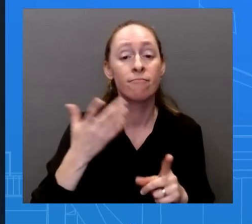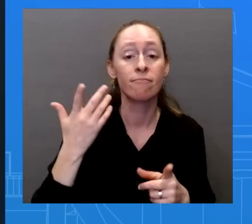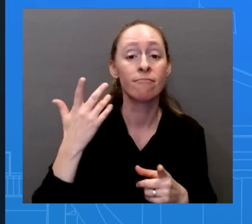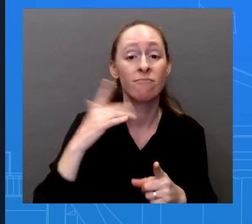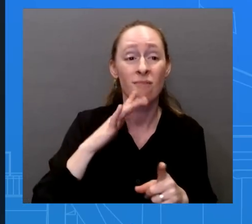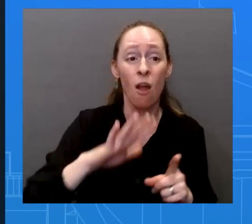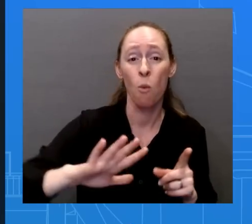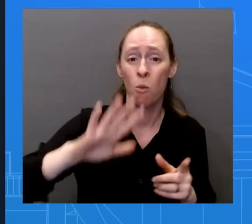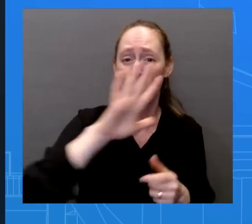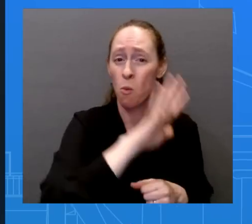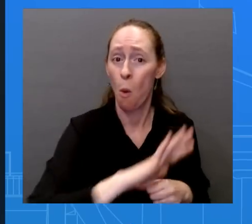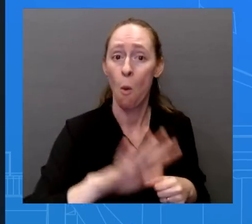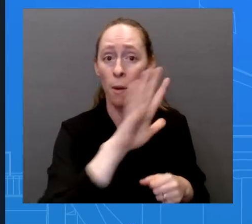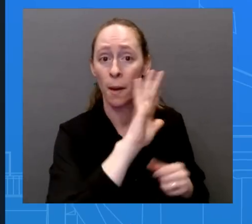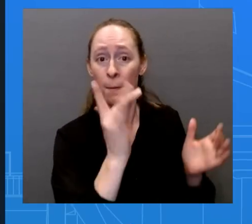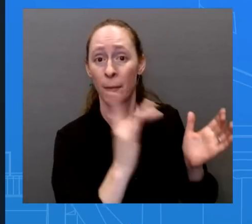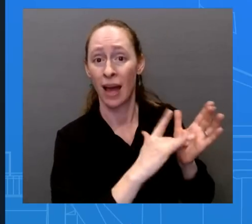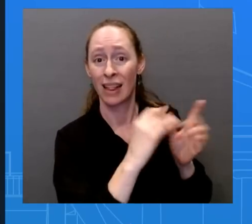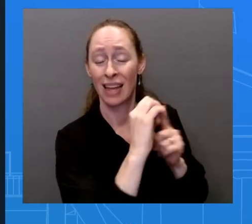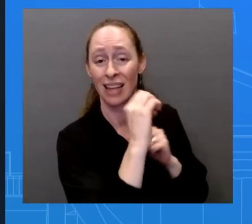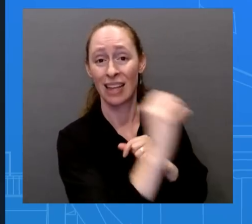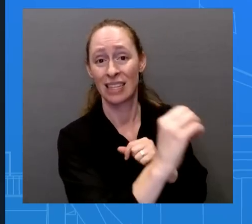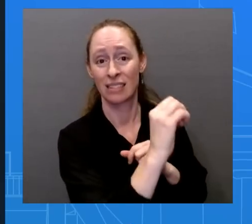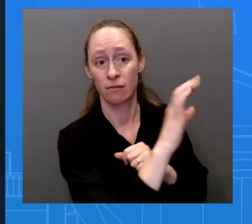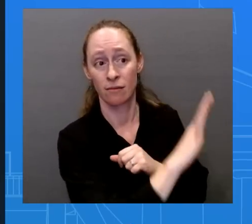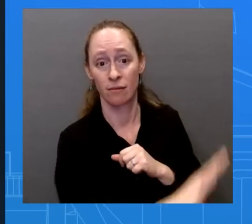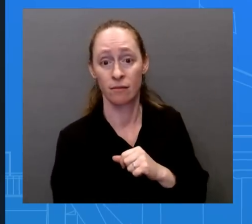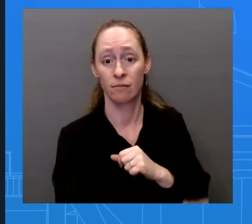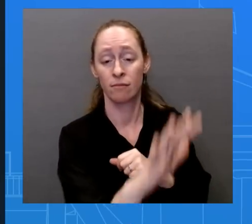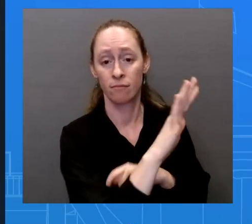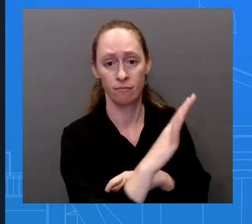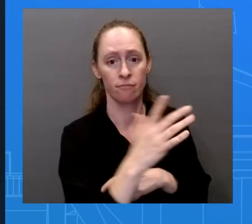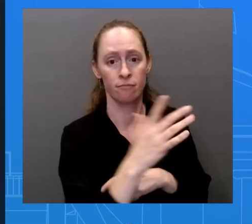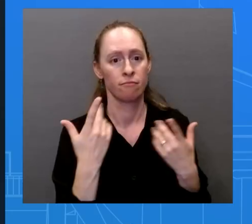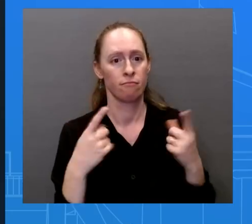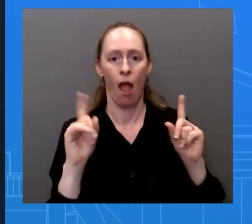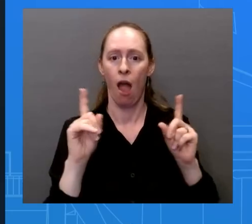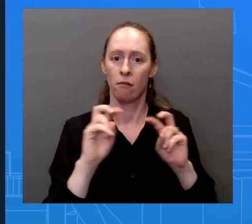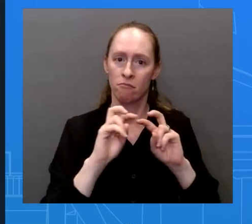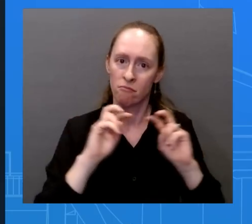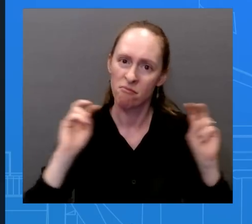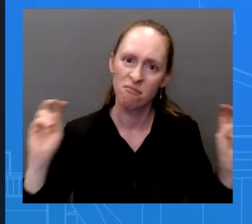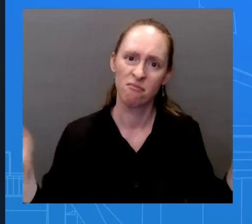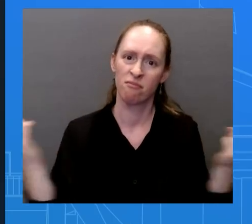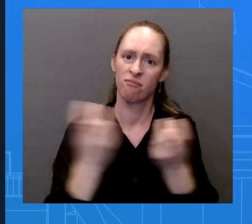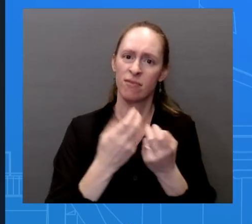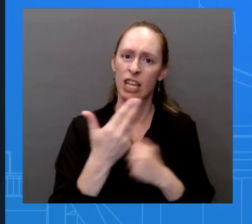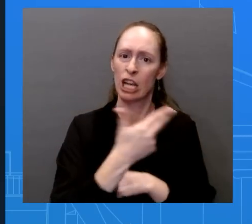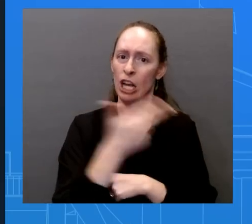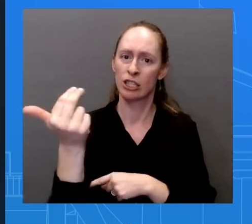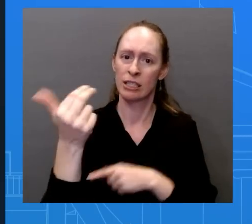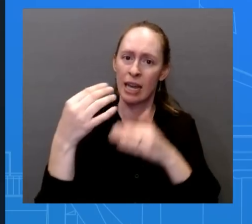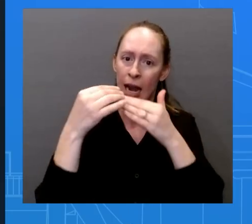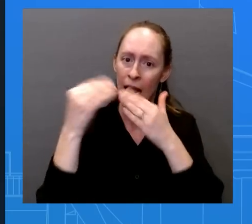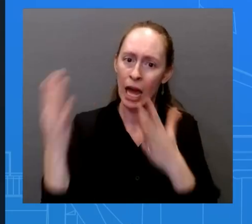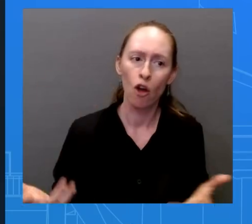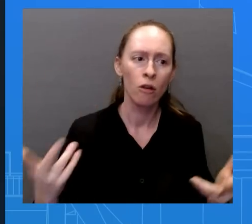with 13 leaders to discuss a range of issues from Iran to Yemen to the 5G. And if you think about Yemen,